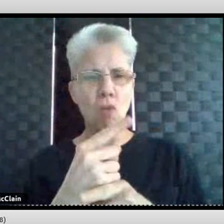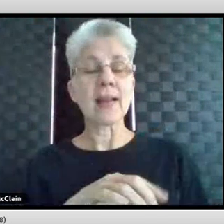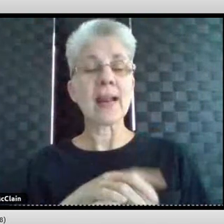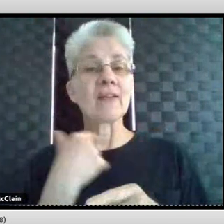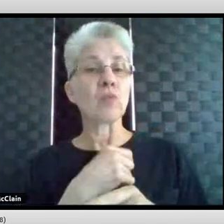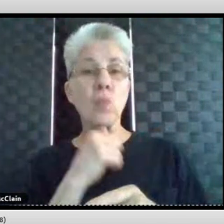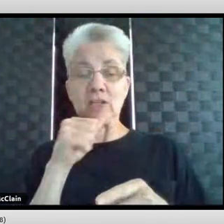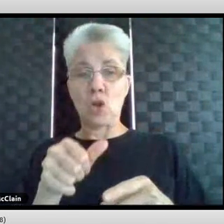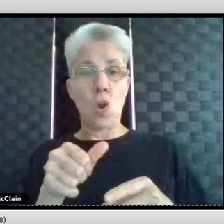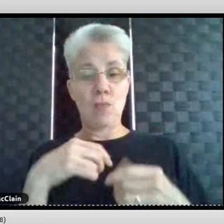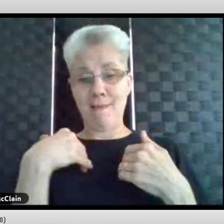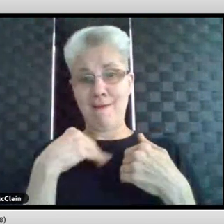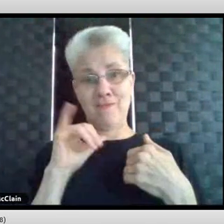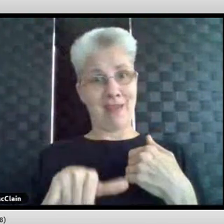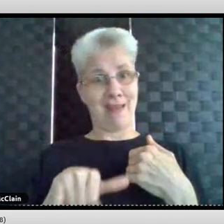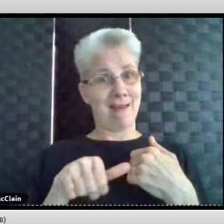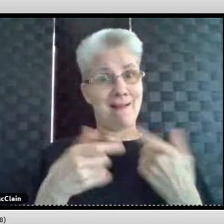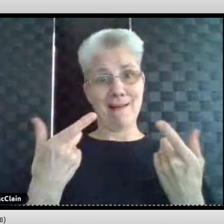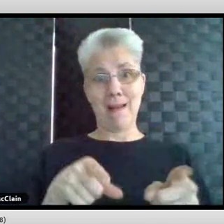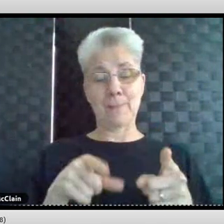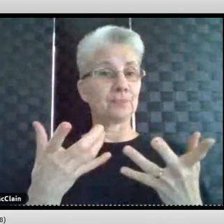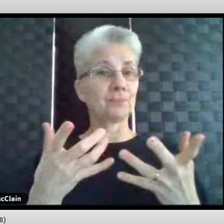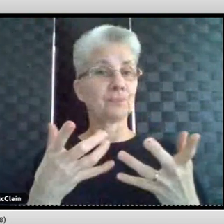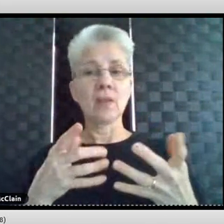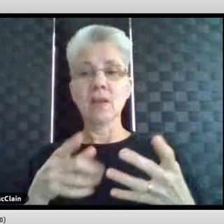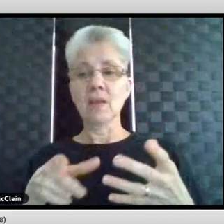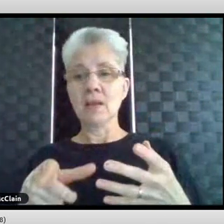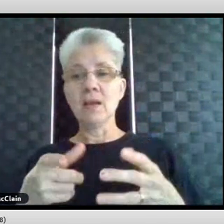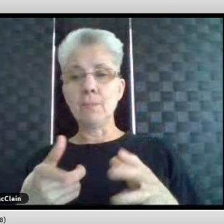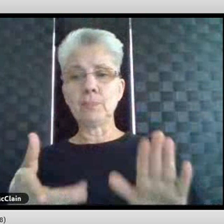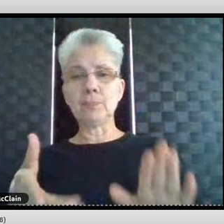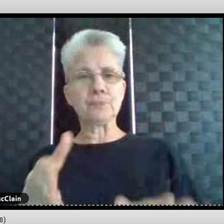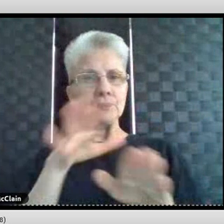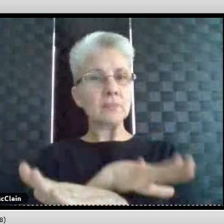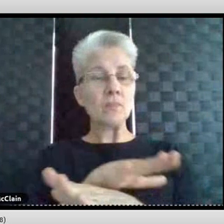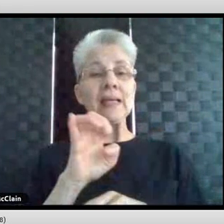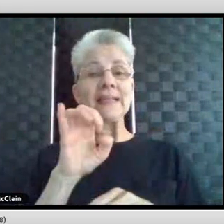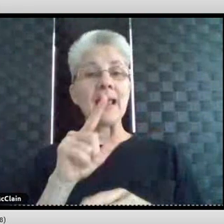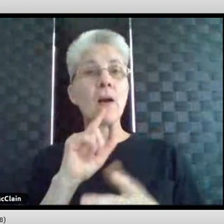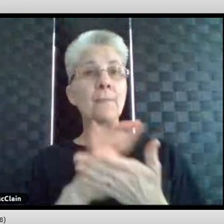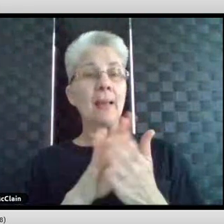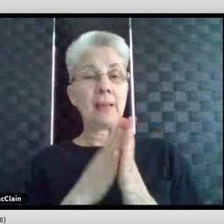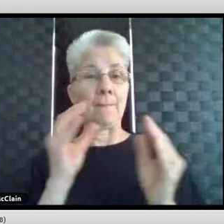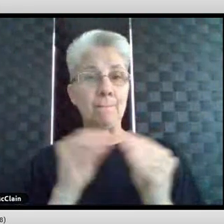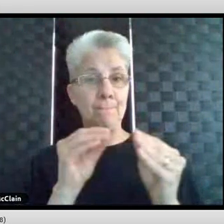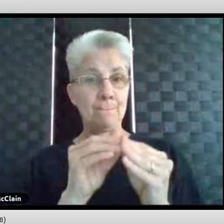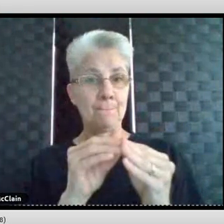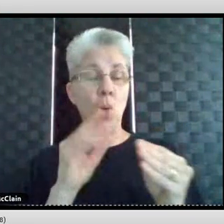And we don't have that -- George says, "Flip the graph -- the tail actually maybe more folks." Exactly.